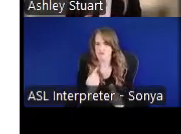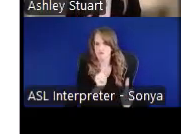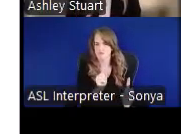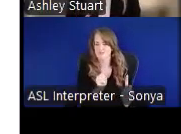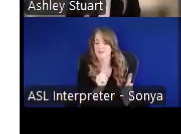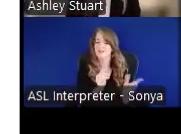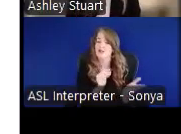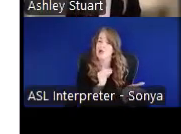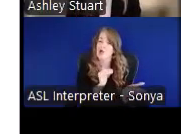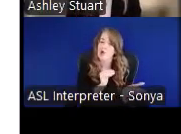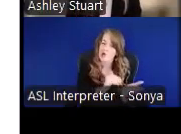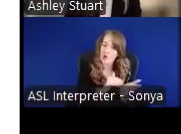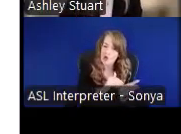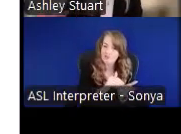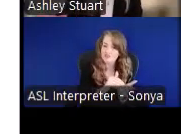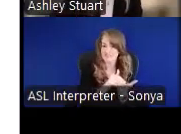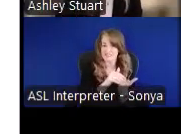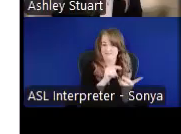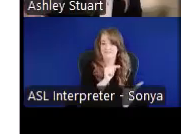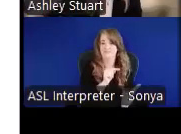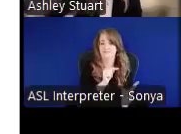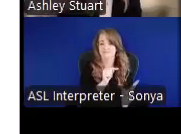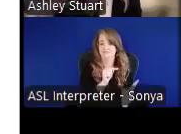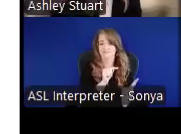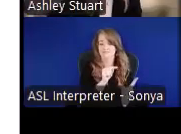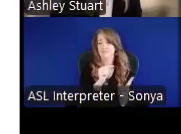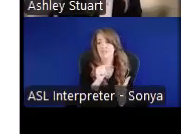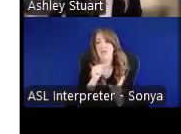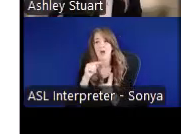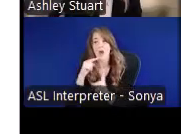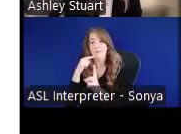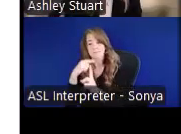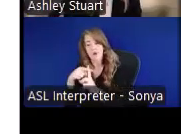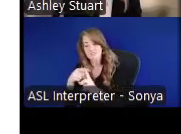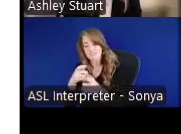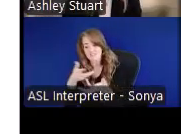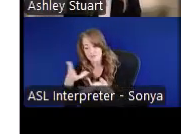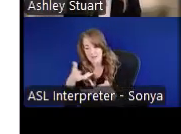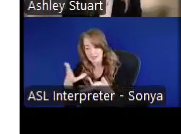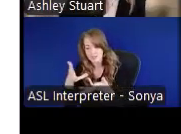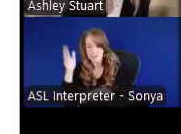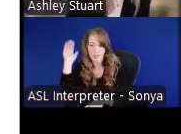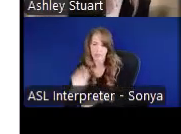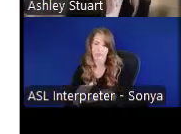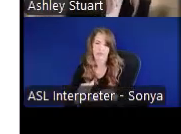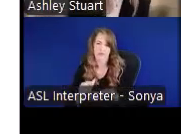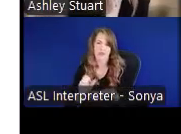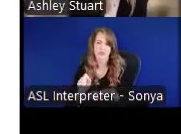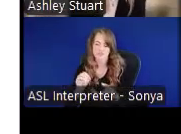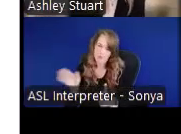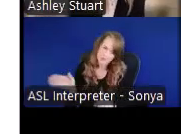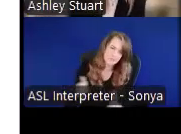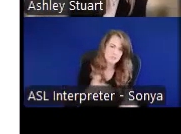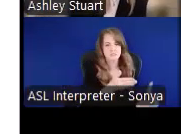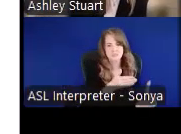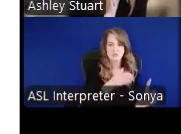it comes at the expense of these positive interactions with our child, so we lean more heavily on these consequence or